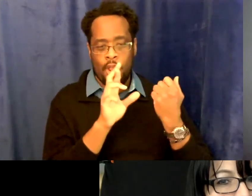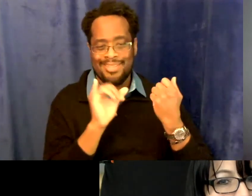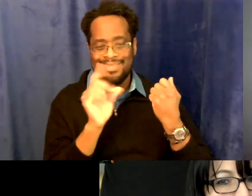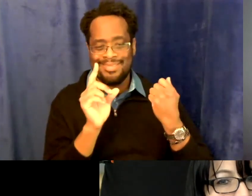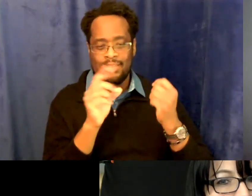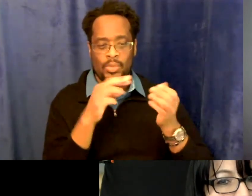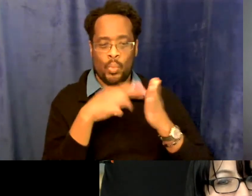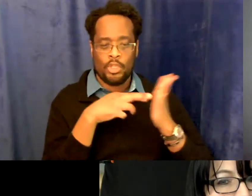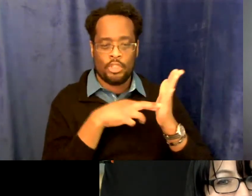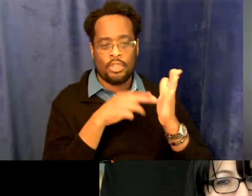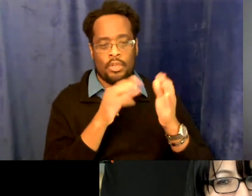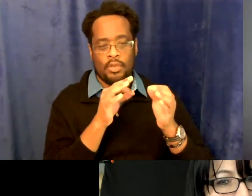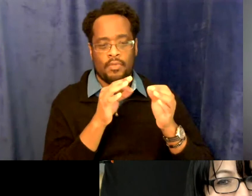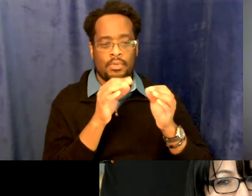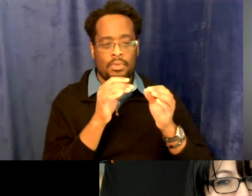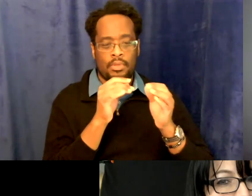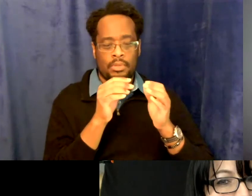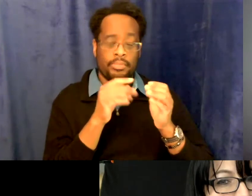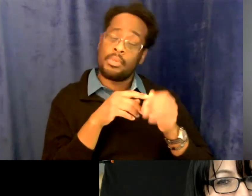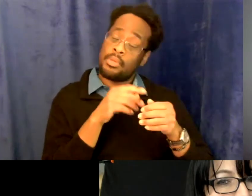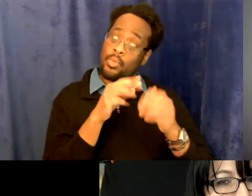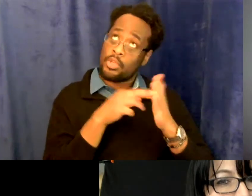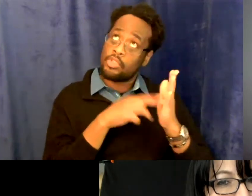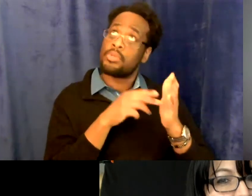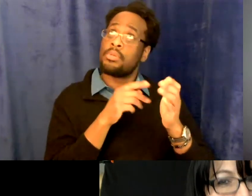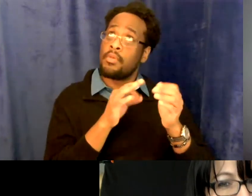it has to be had with the organization rid the registry of interpreters for the deaf